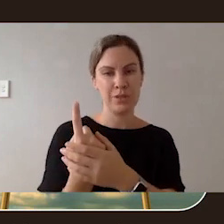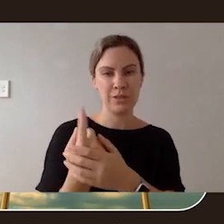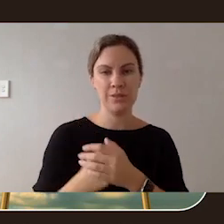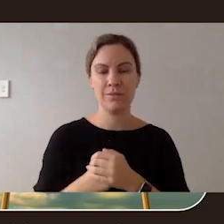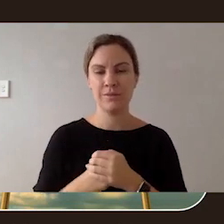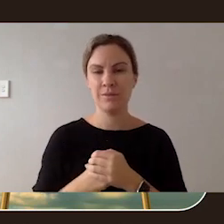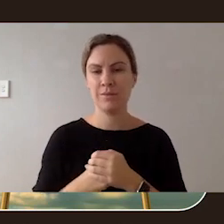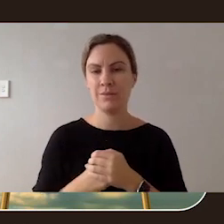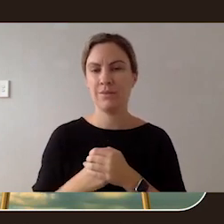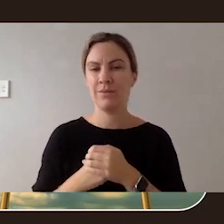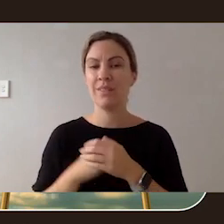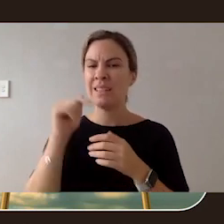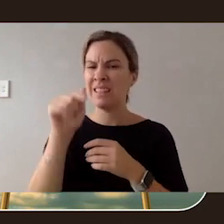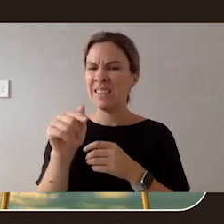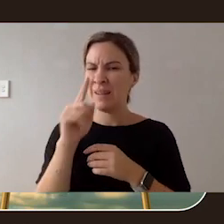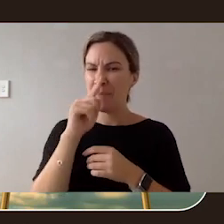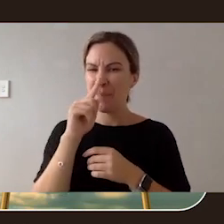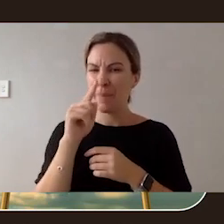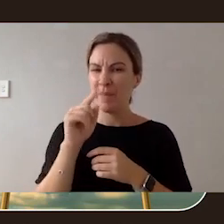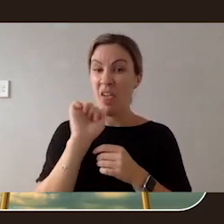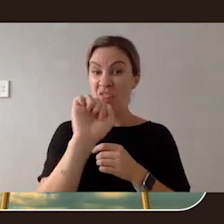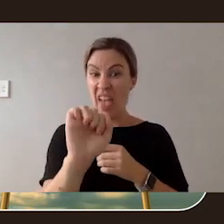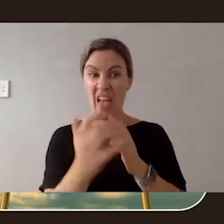aren't being treated and served by their leaders? Who might need